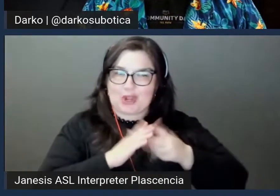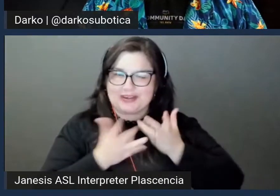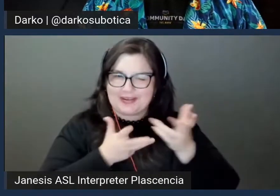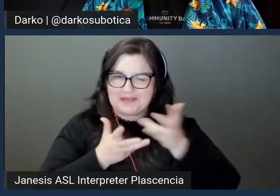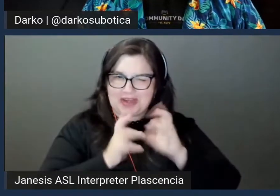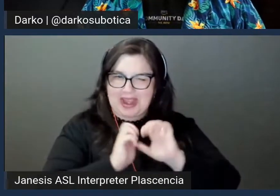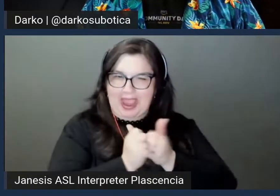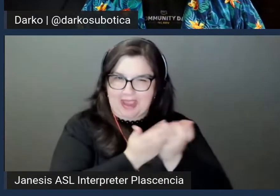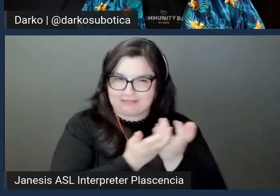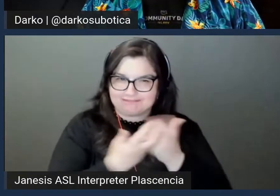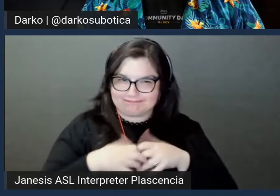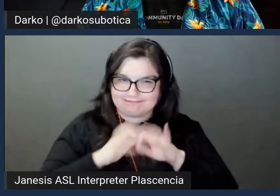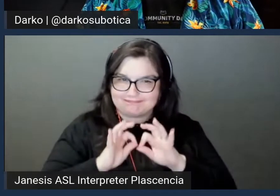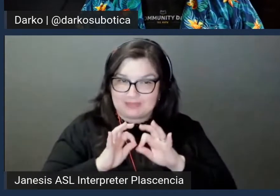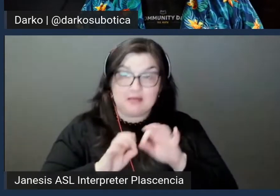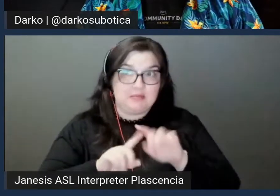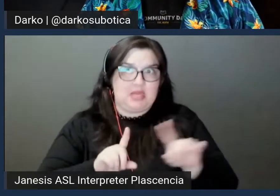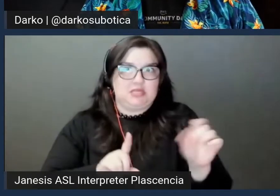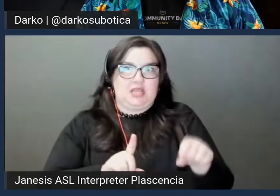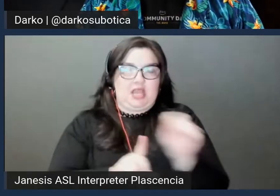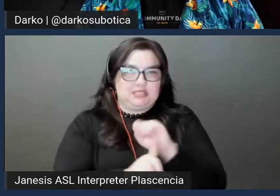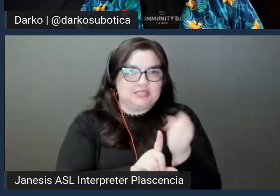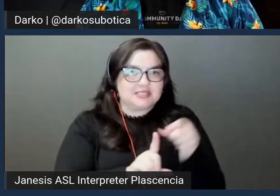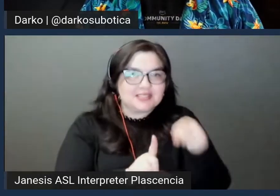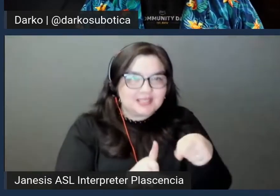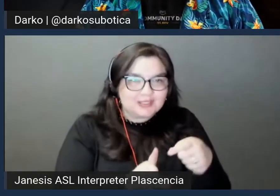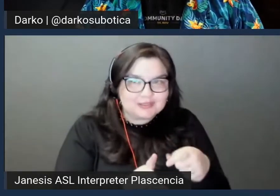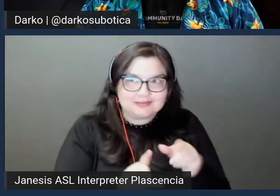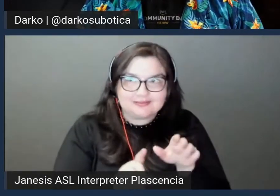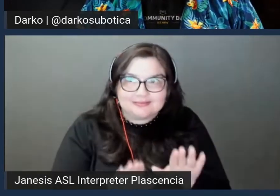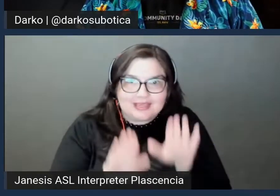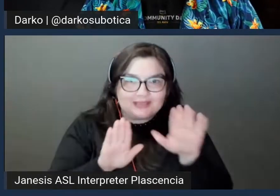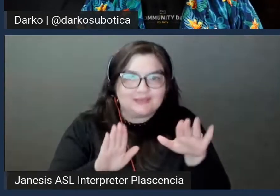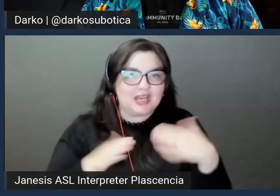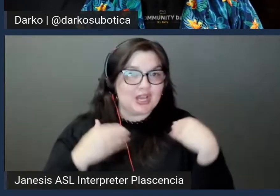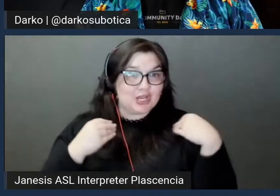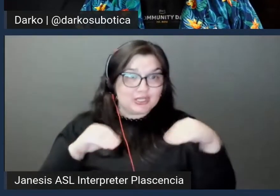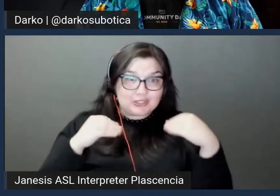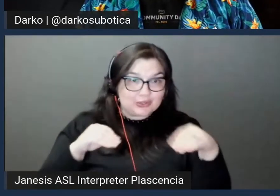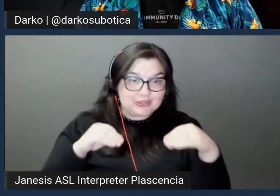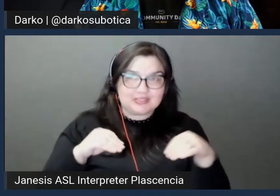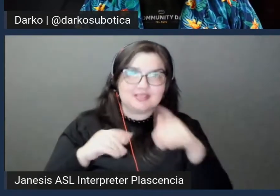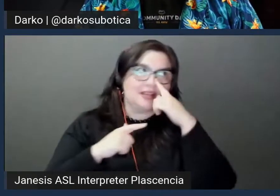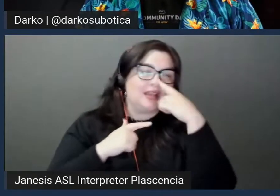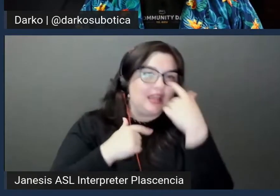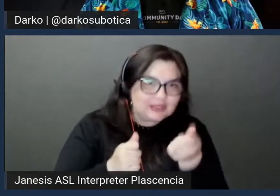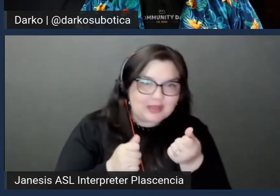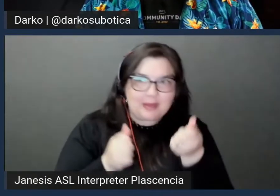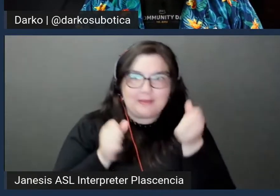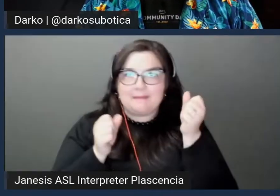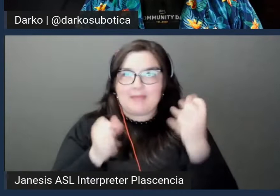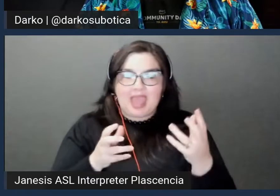But yeah, that's a great use case. I mean, retail is a very interesting vertical where there are lots of use cases for doing computer vision